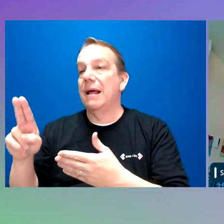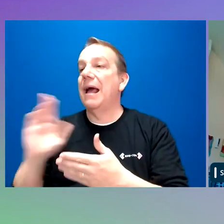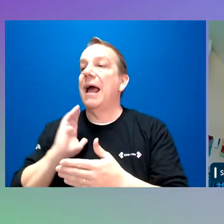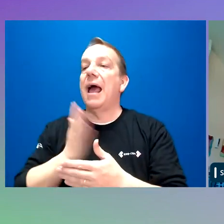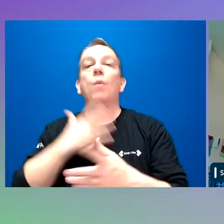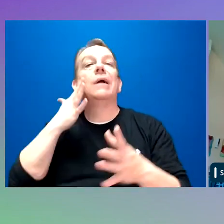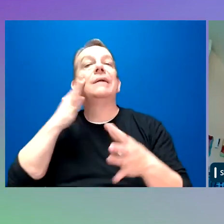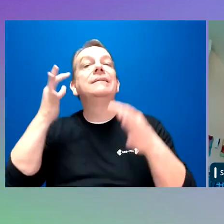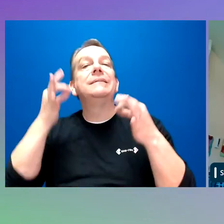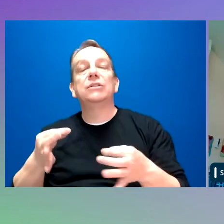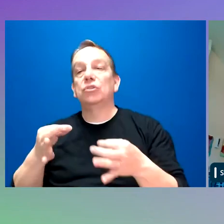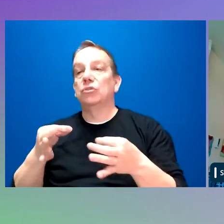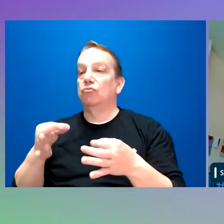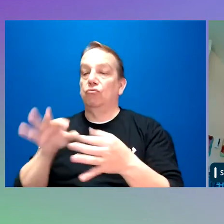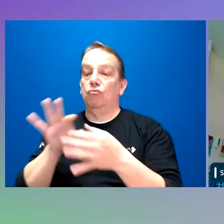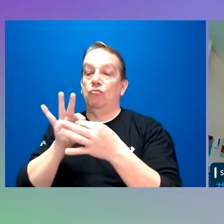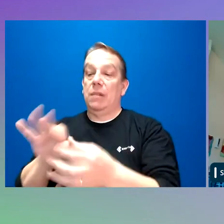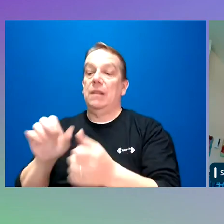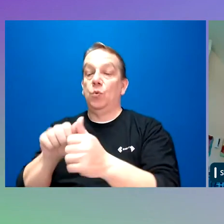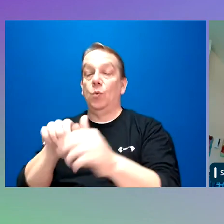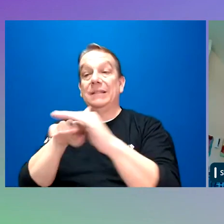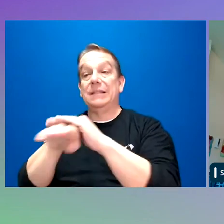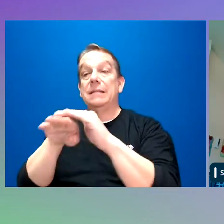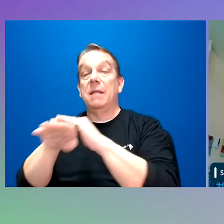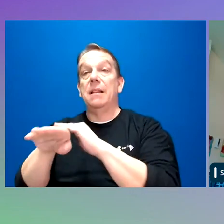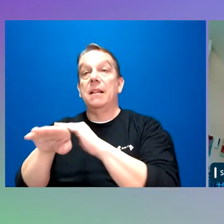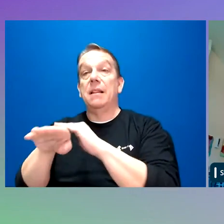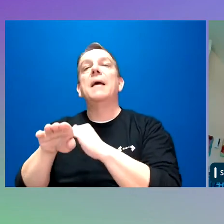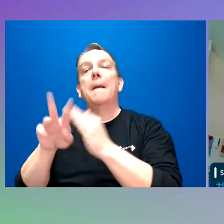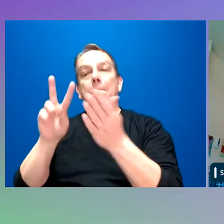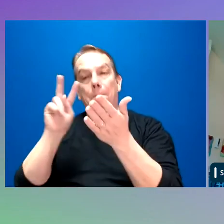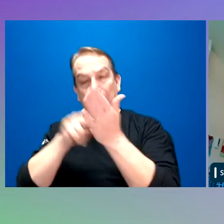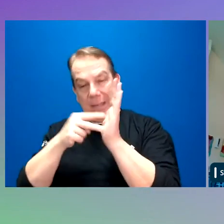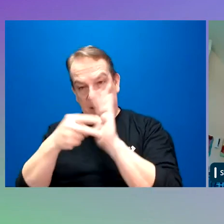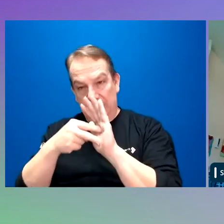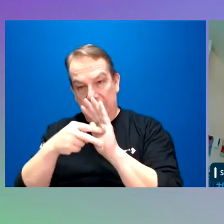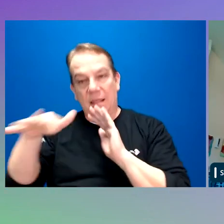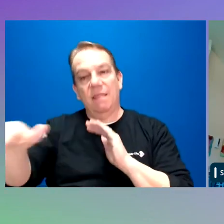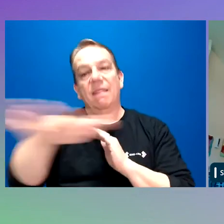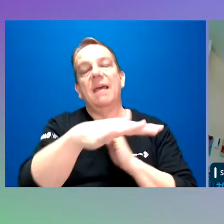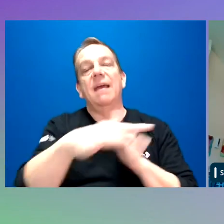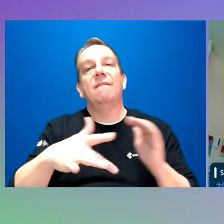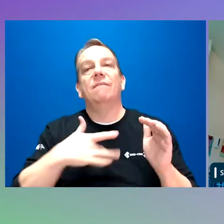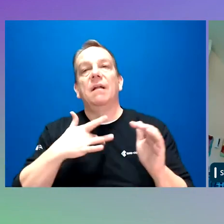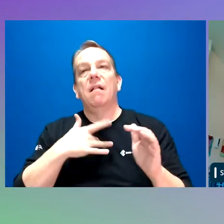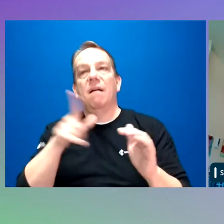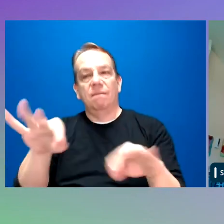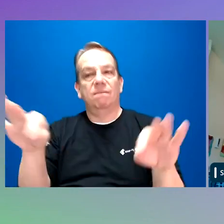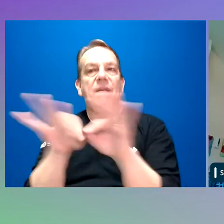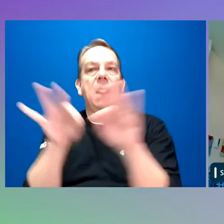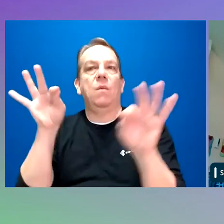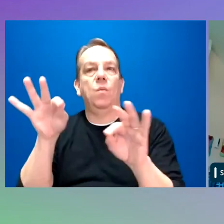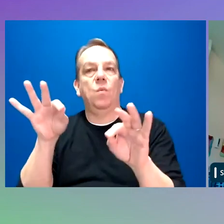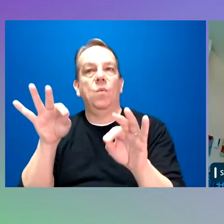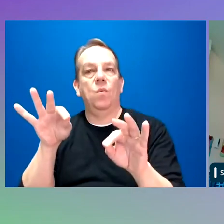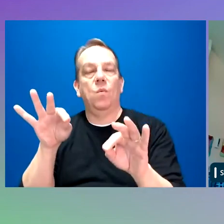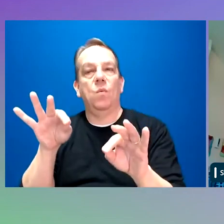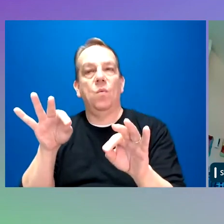education accessible to all. And